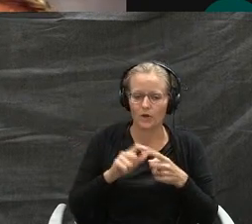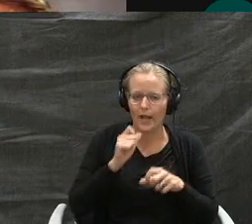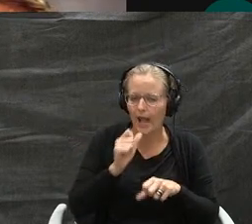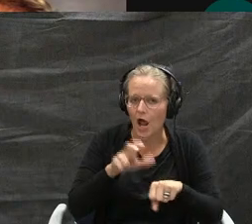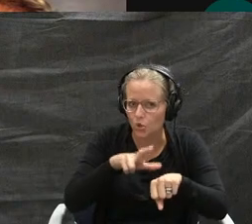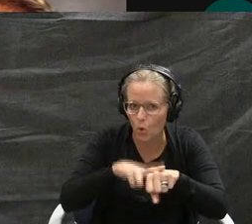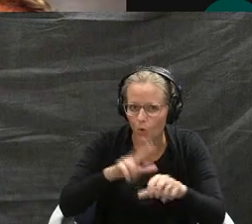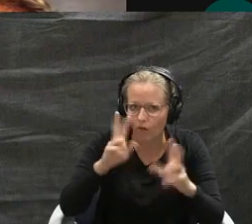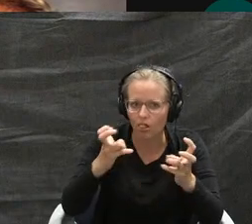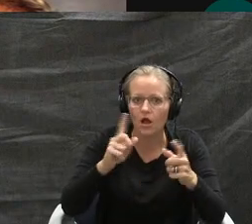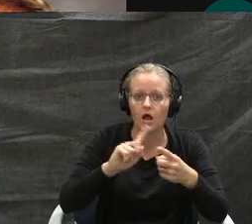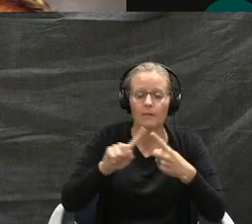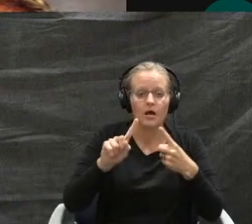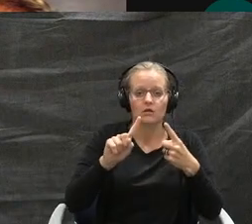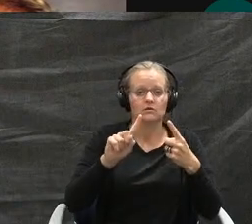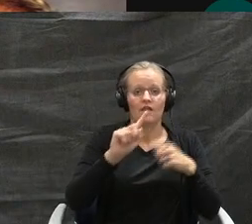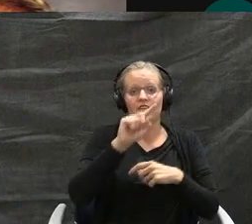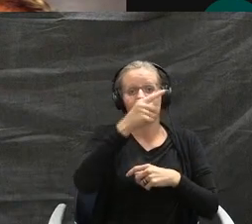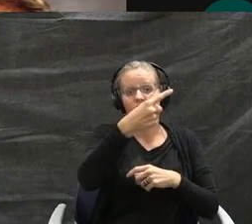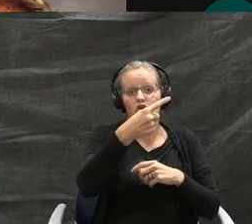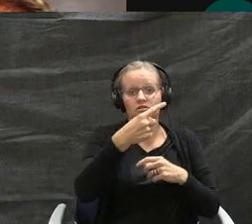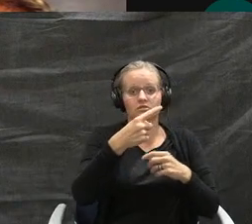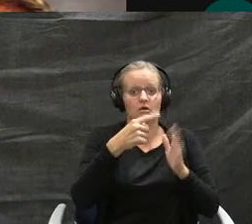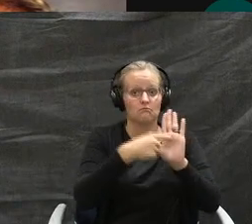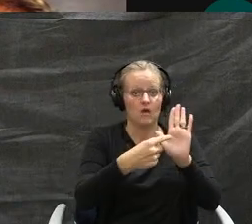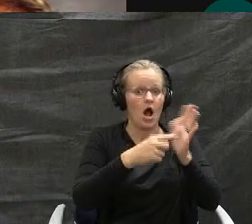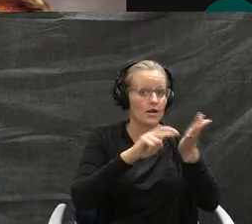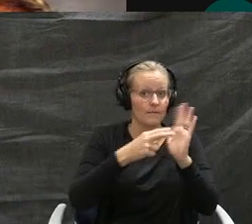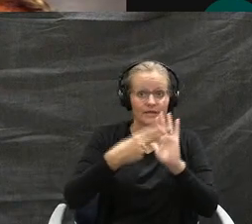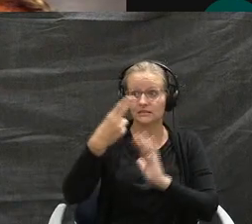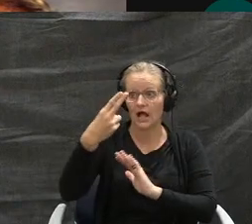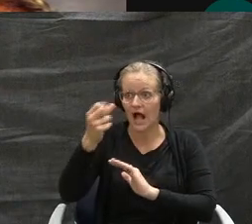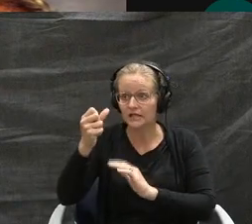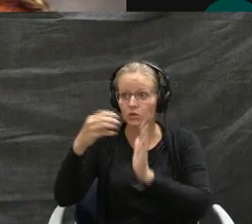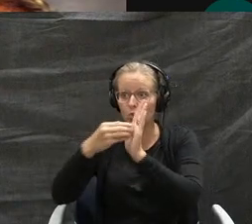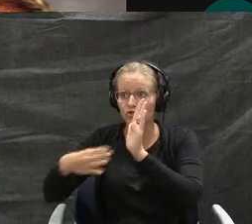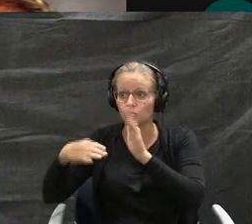high school students will be going back to the high school and you know we gotta revert